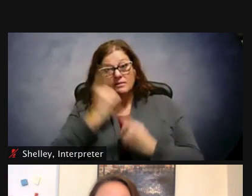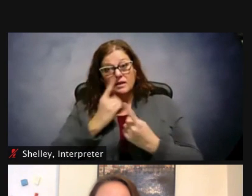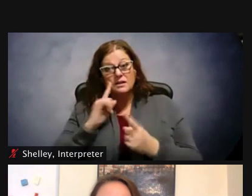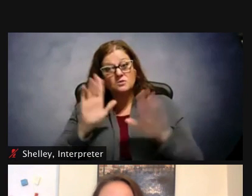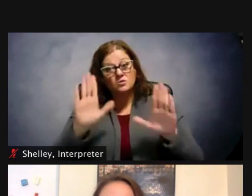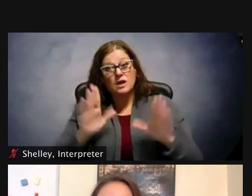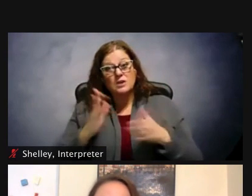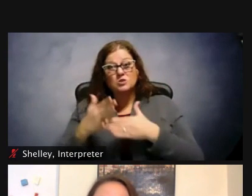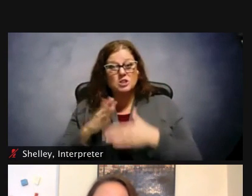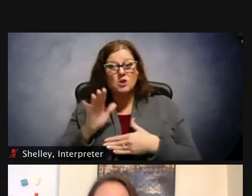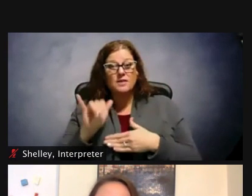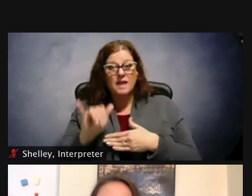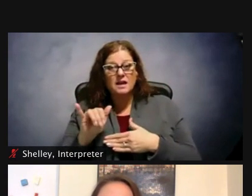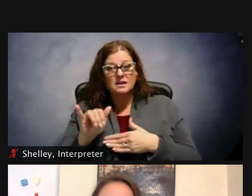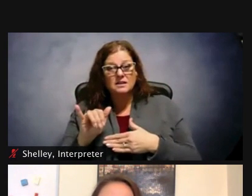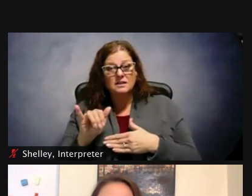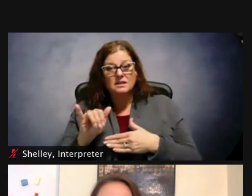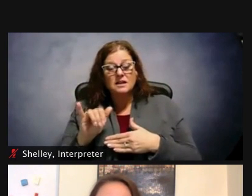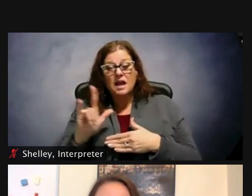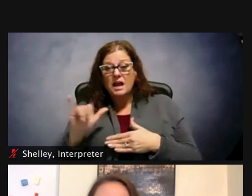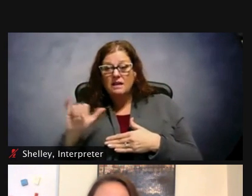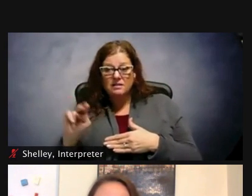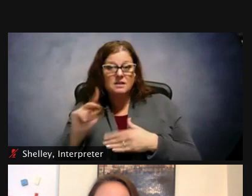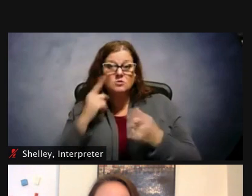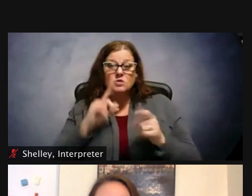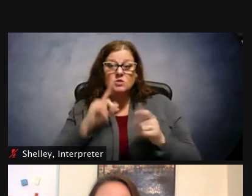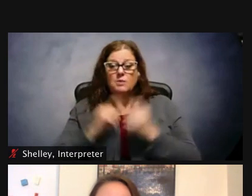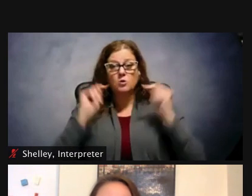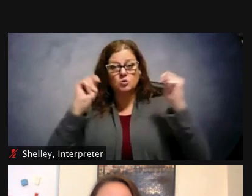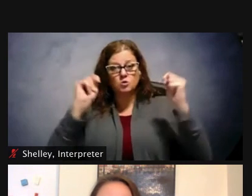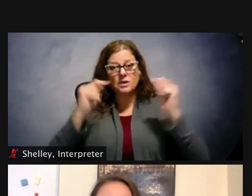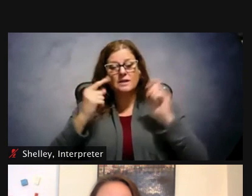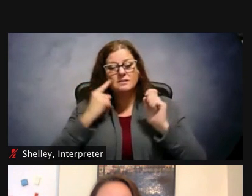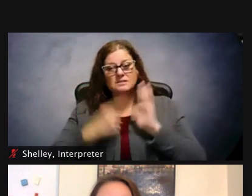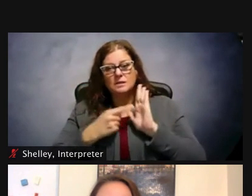that. And Lynn also agreed about the tutoring, “I think sometimes the pull-out classes make it